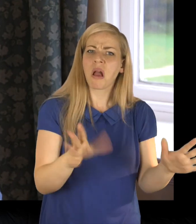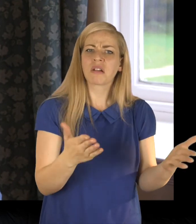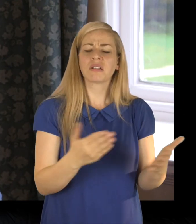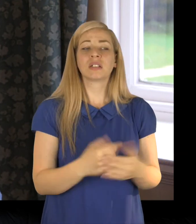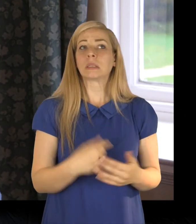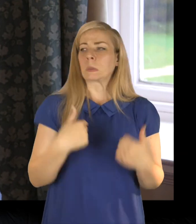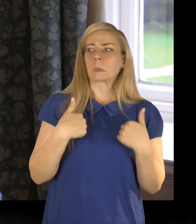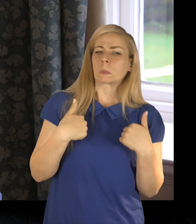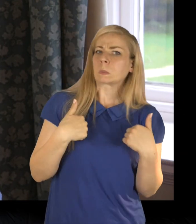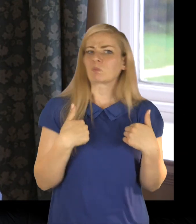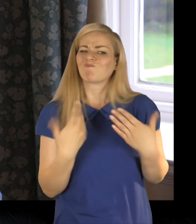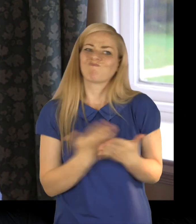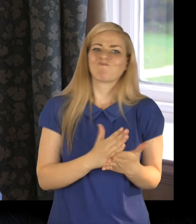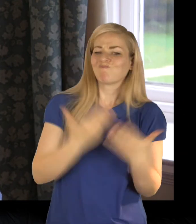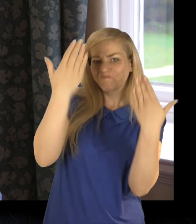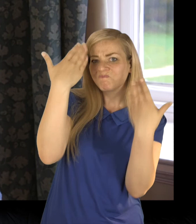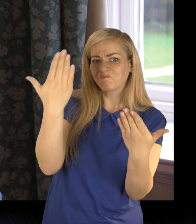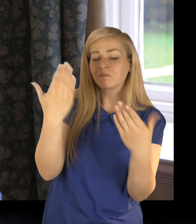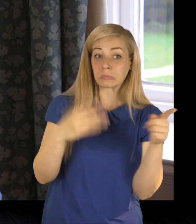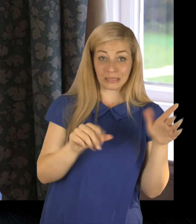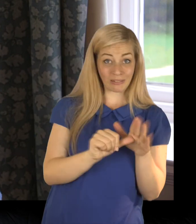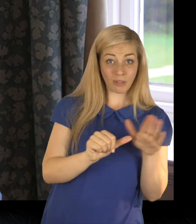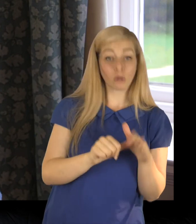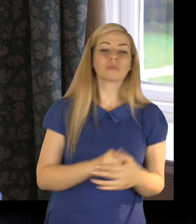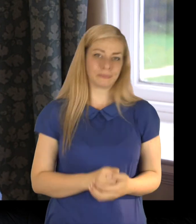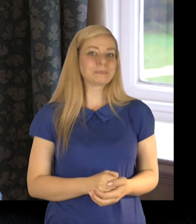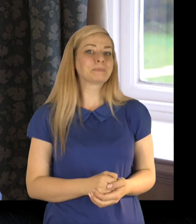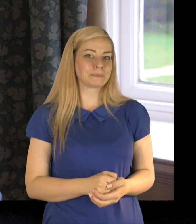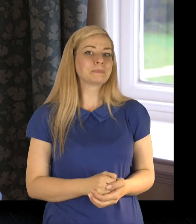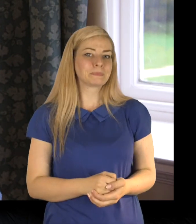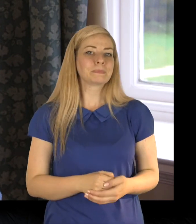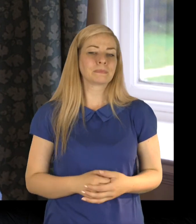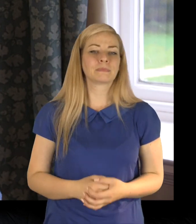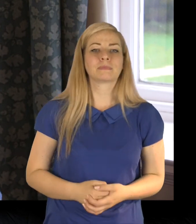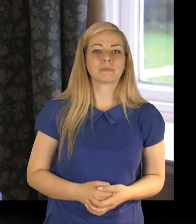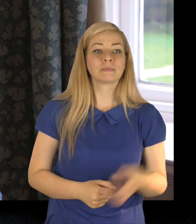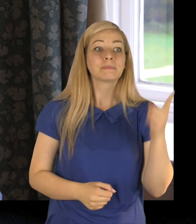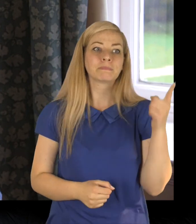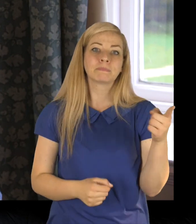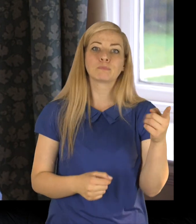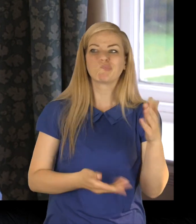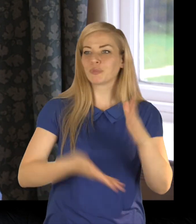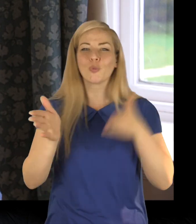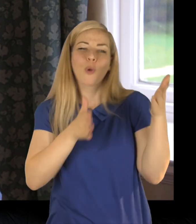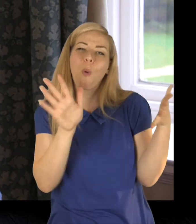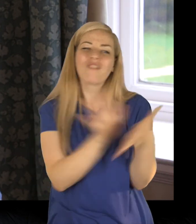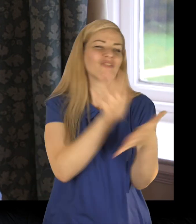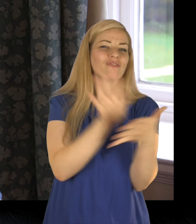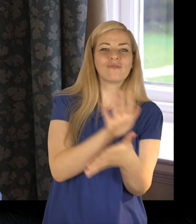Interviewer: Would it be difficult? Daniel: Yes. Interviewer: He takes you to fun places? Daniel: Yes.